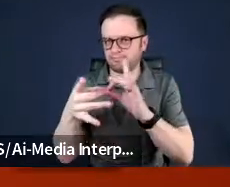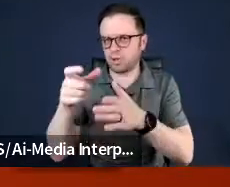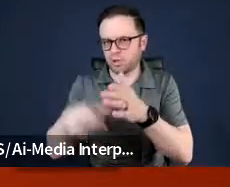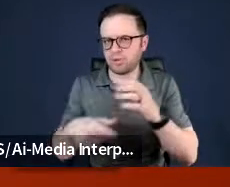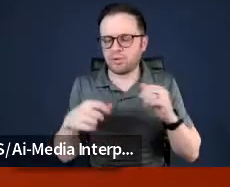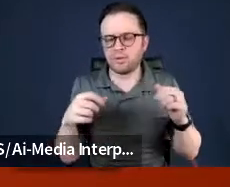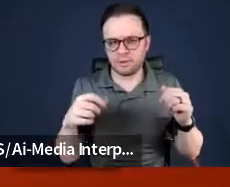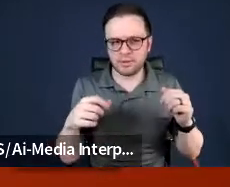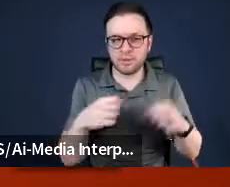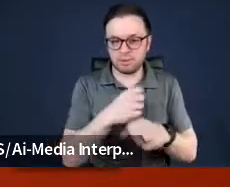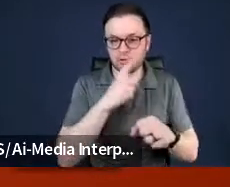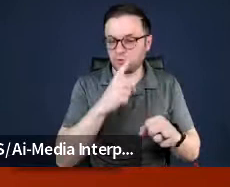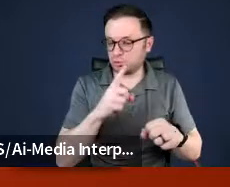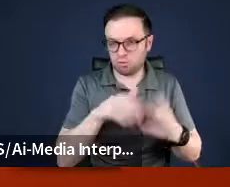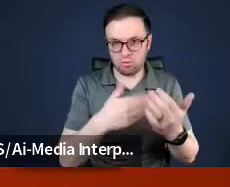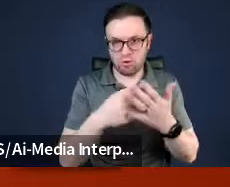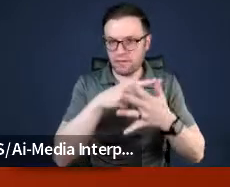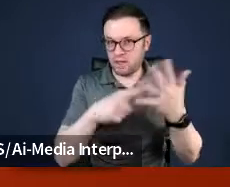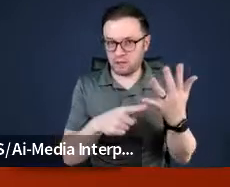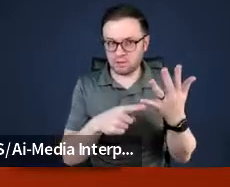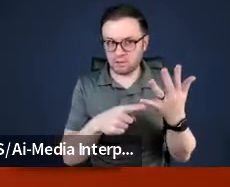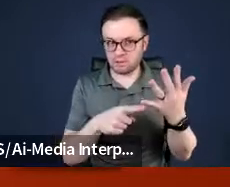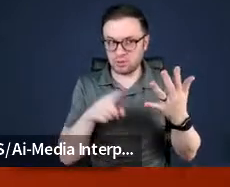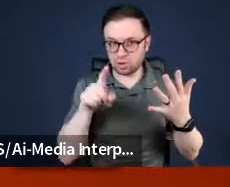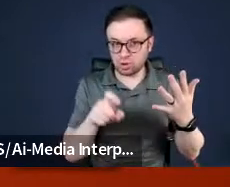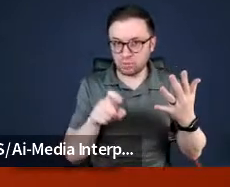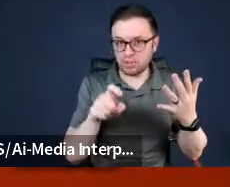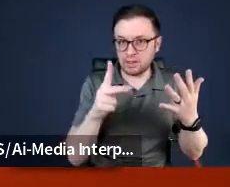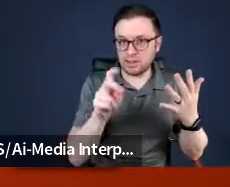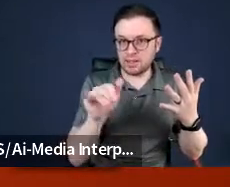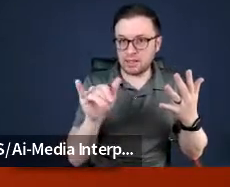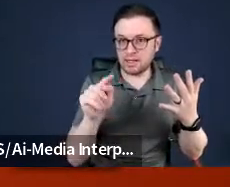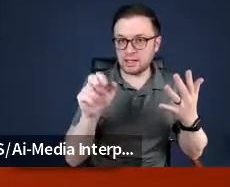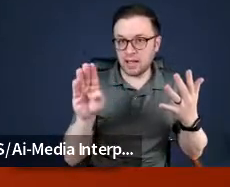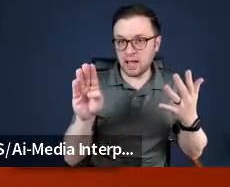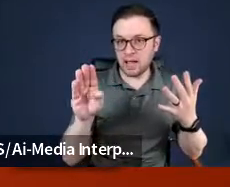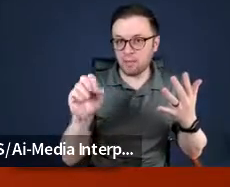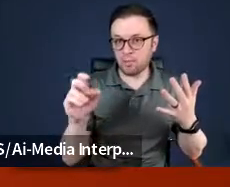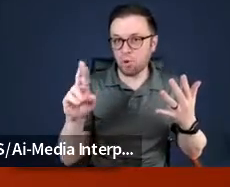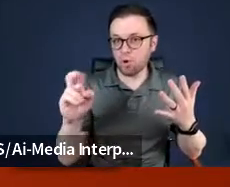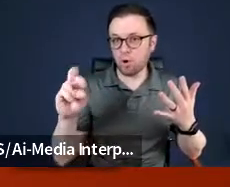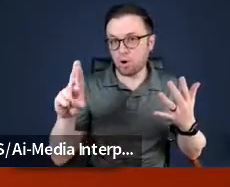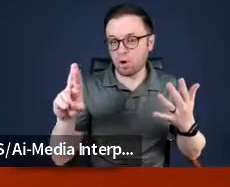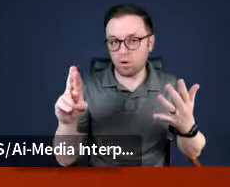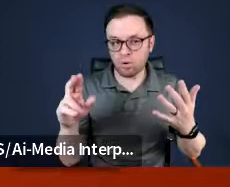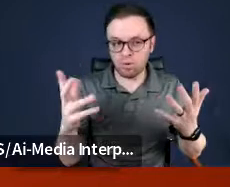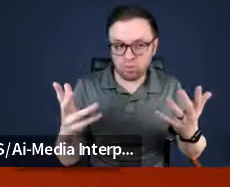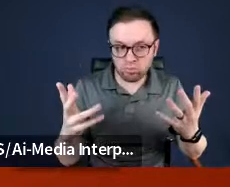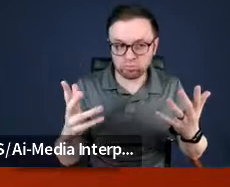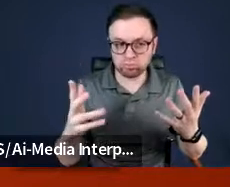of good descriptive concise alt text. Making sure all of those elements that are intended to be keyboard have a bull